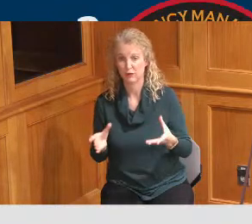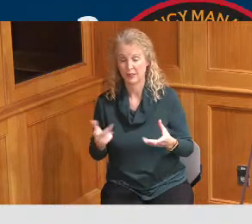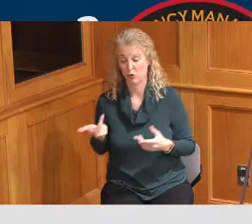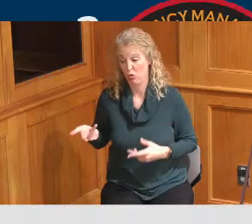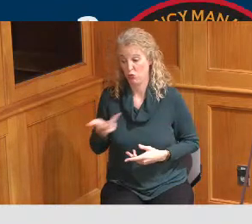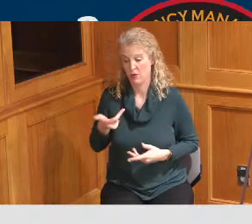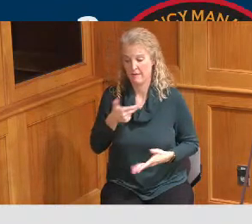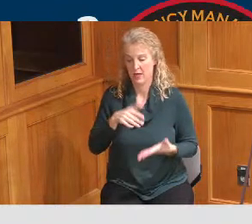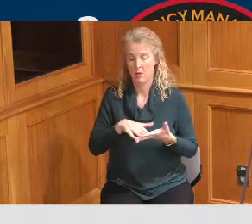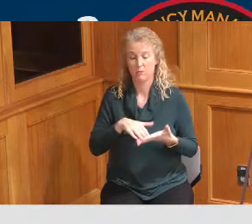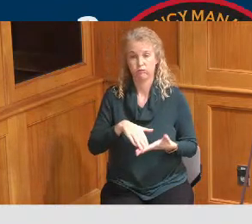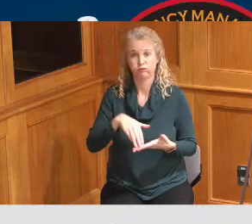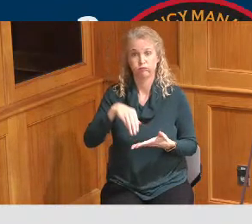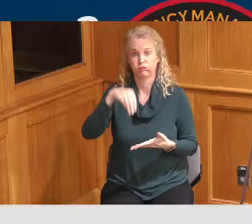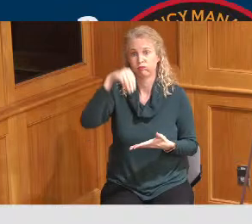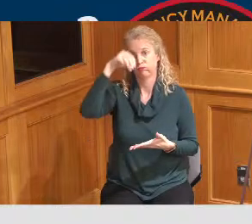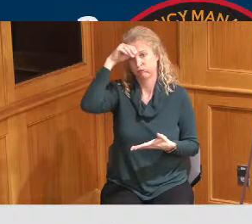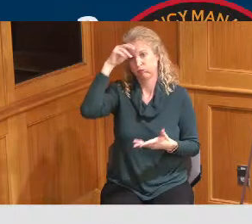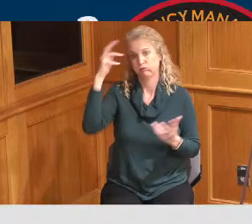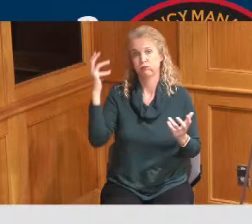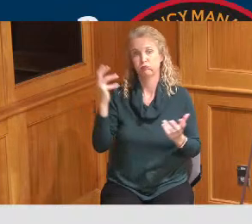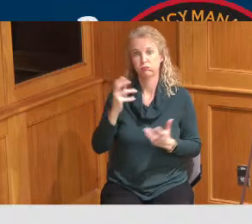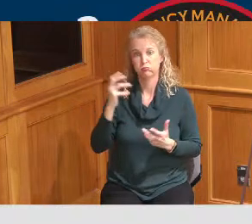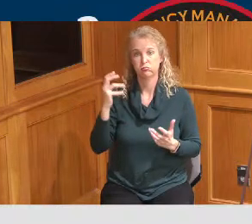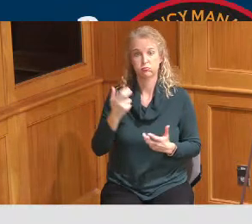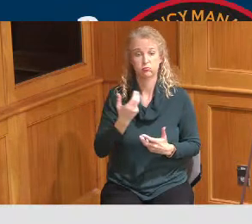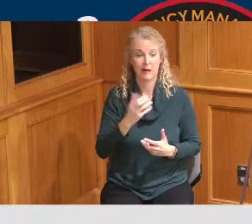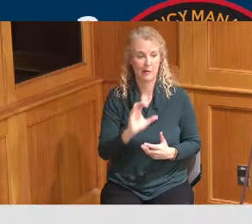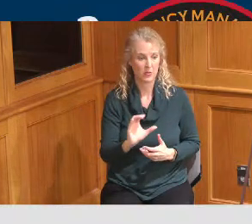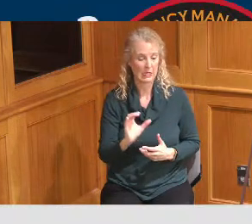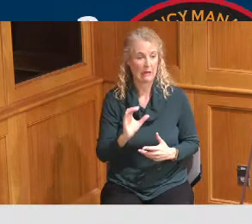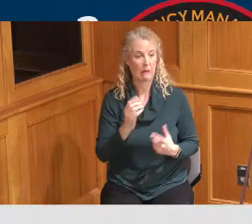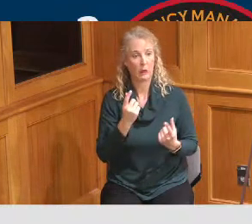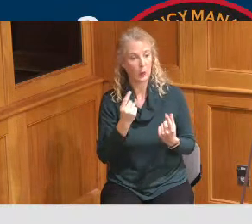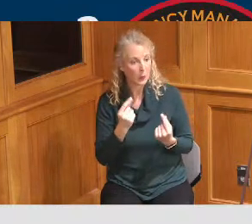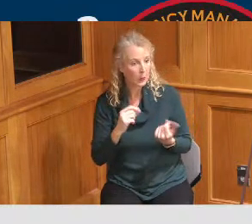about how Hamilton County operates the changing landscape of Disaster Response and recovery and